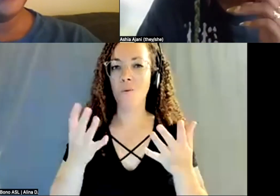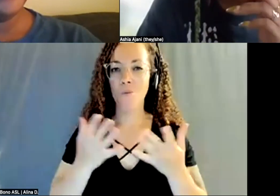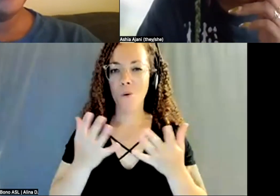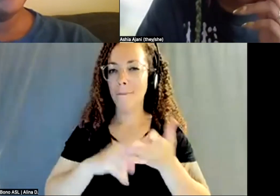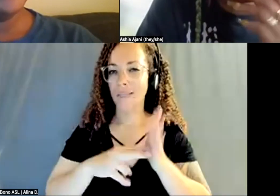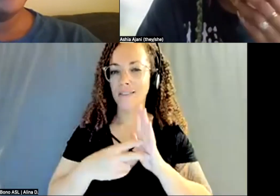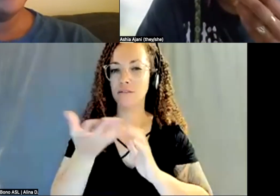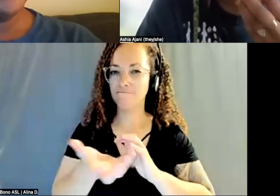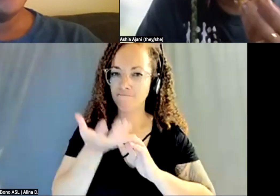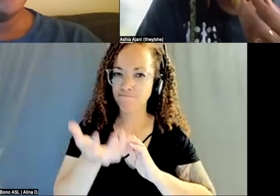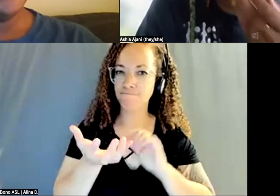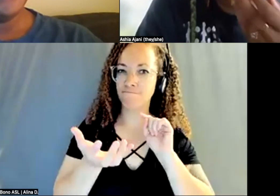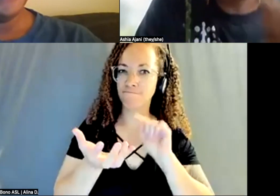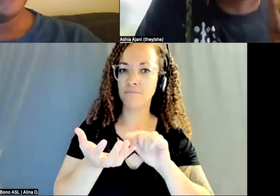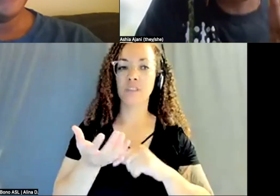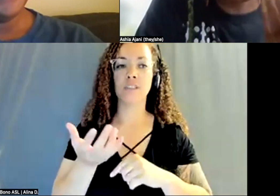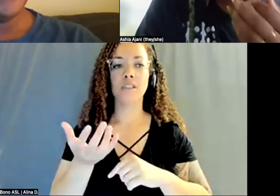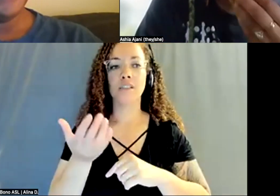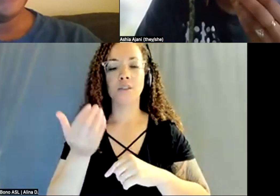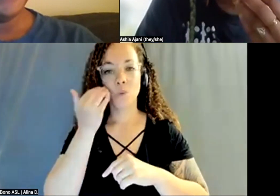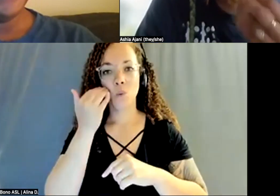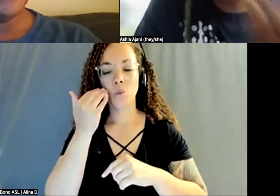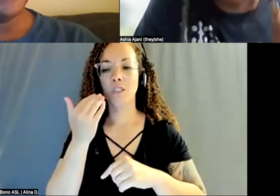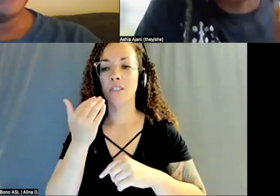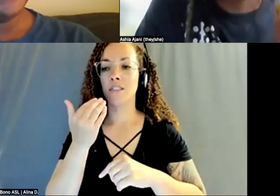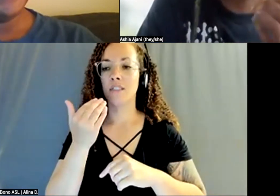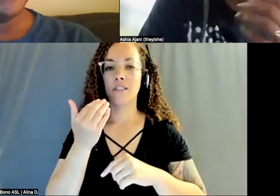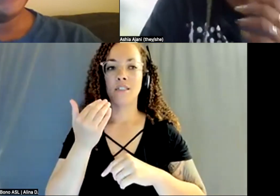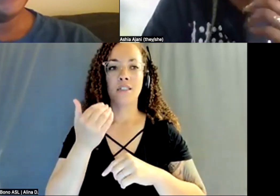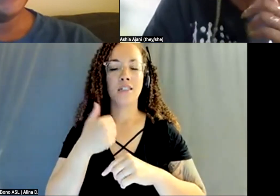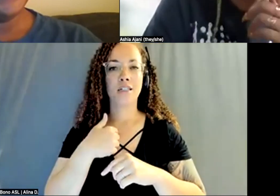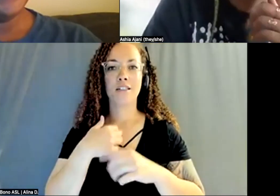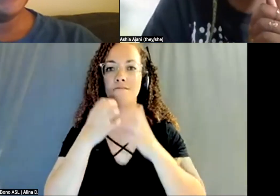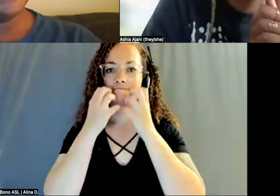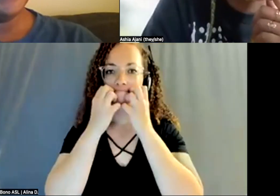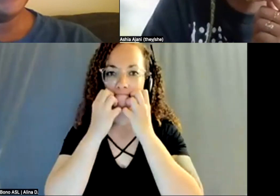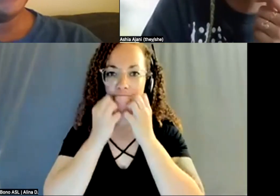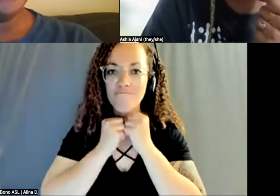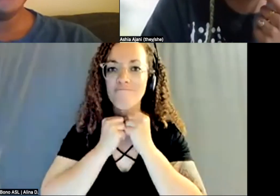but also coming from a place of deep admiration, which is like, which is really cool, and it's like